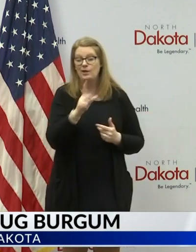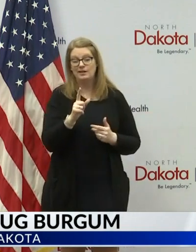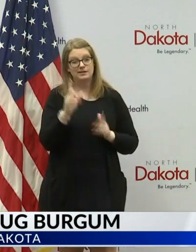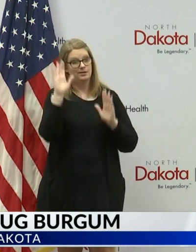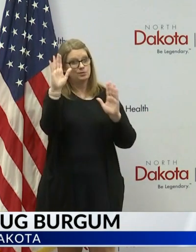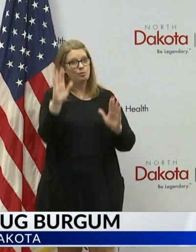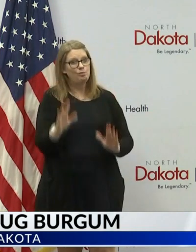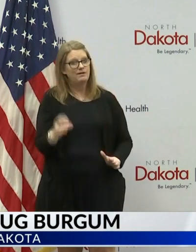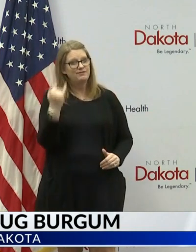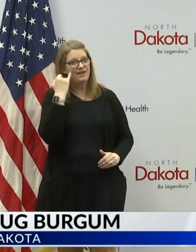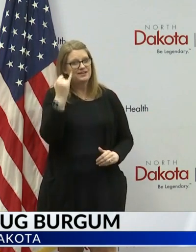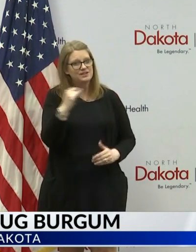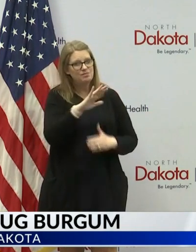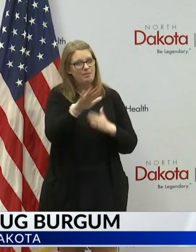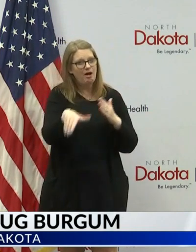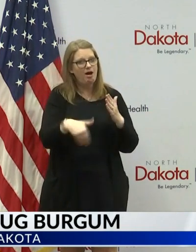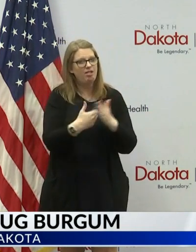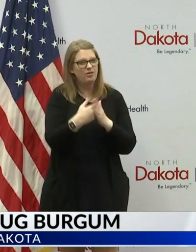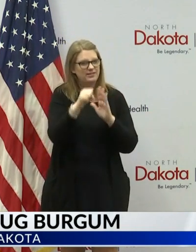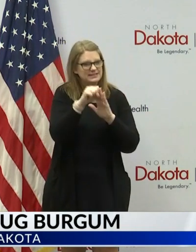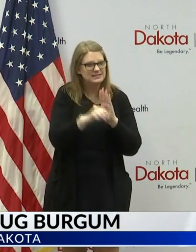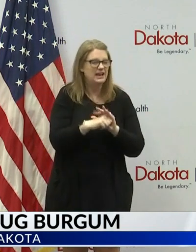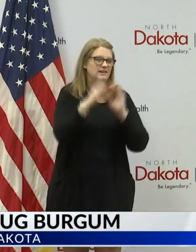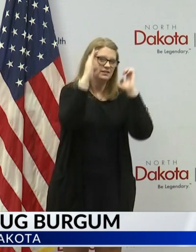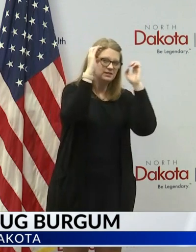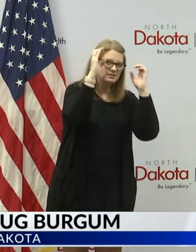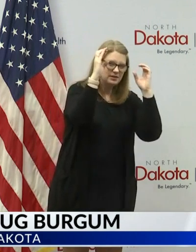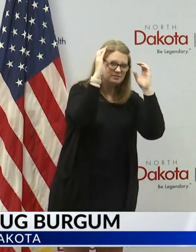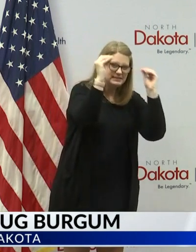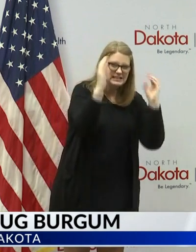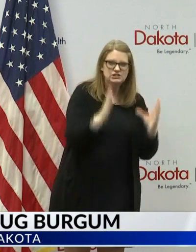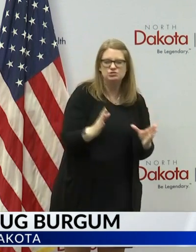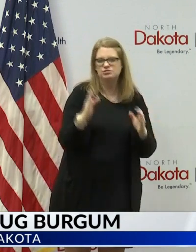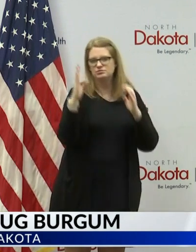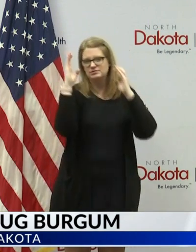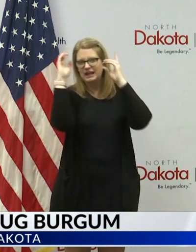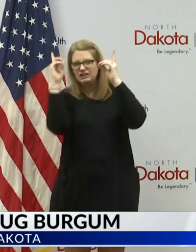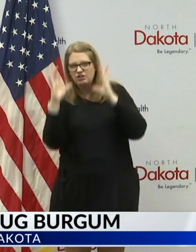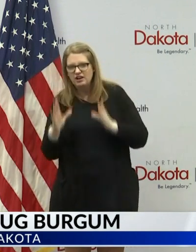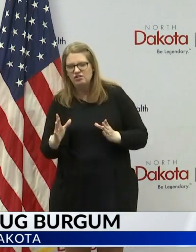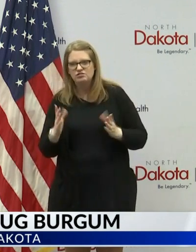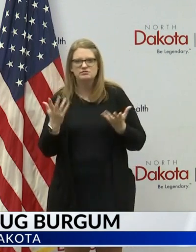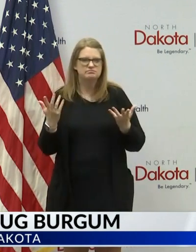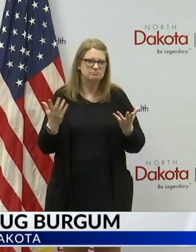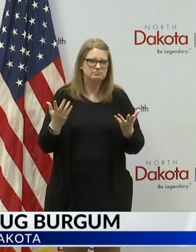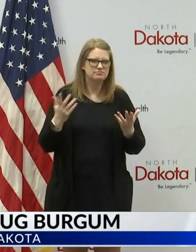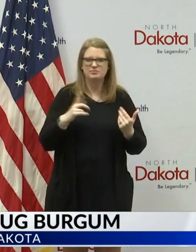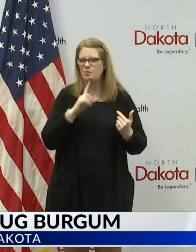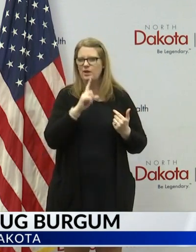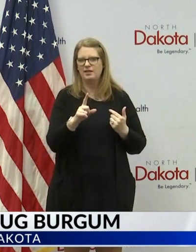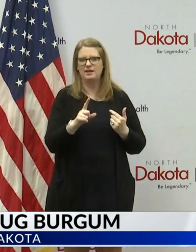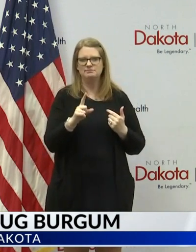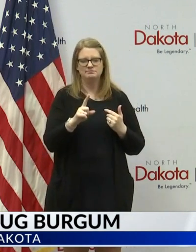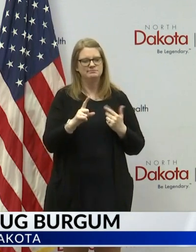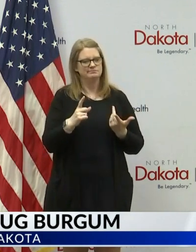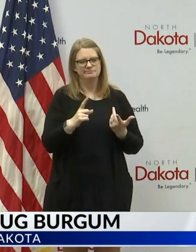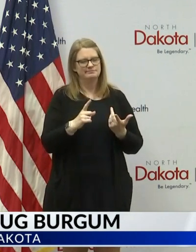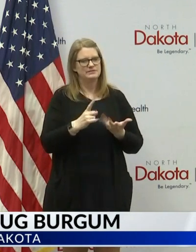HEADING INTO THE FALL YEAR. HOPEFULLY THROUGH DISRUPTION COMES INNOVATION AND WE HOPE WE CAN CONTINUE TO HEAR ALL THE